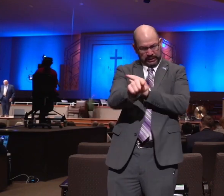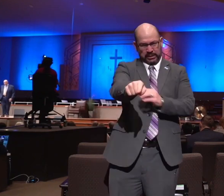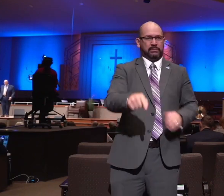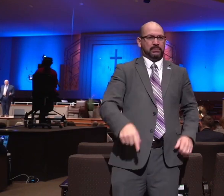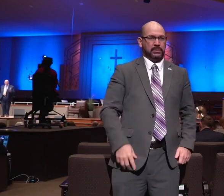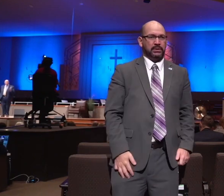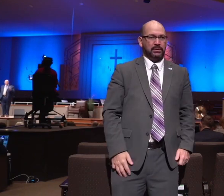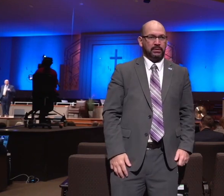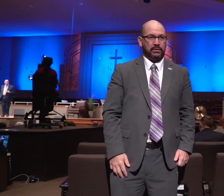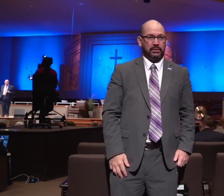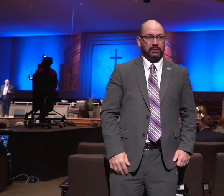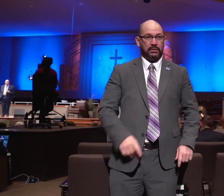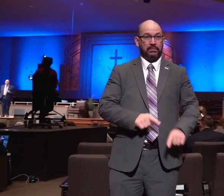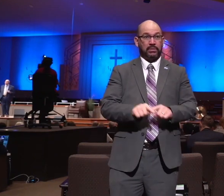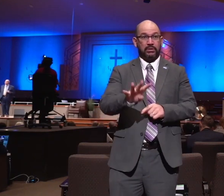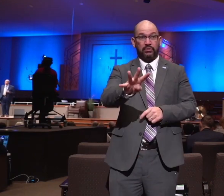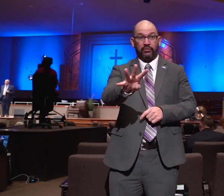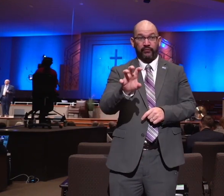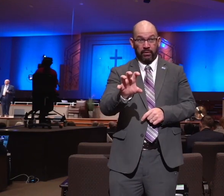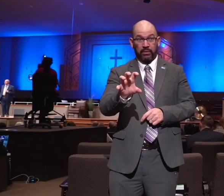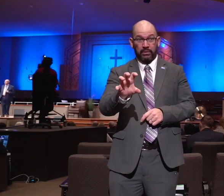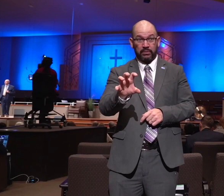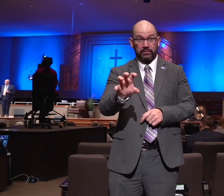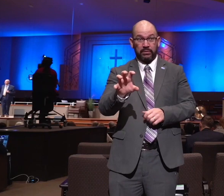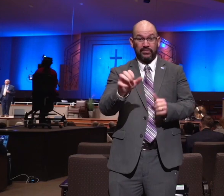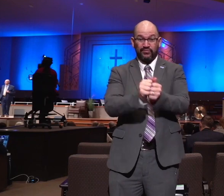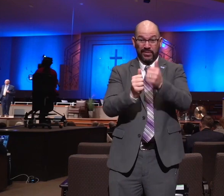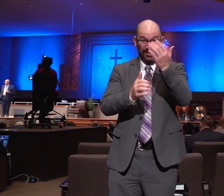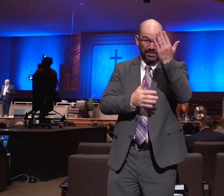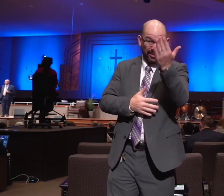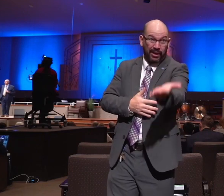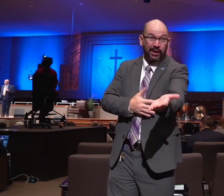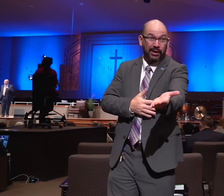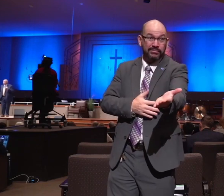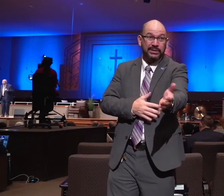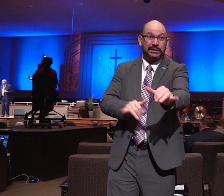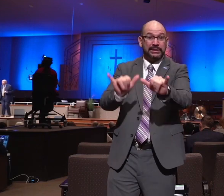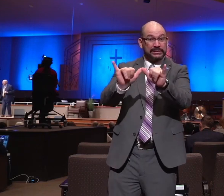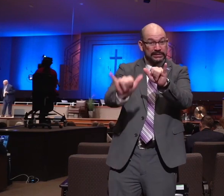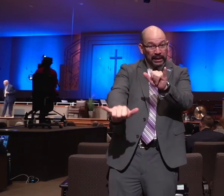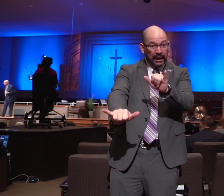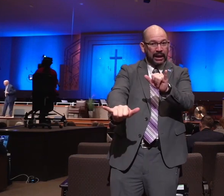but there are 400 people that'll stay with David